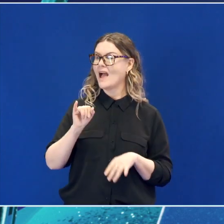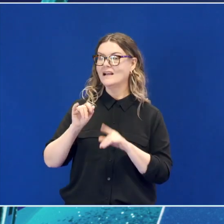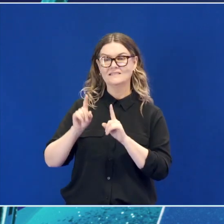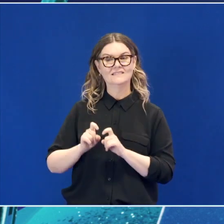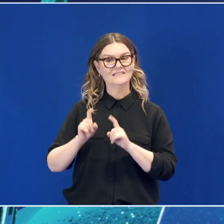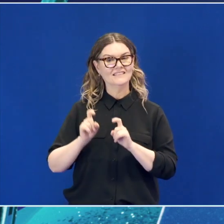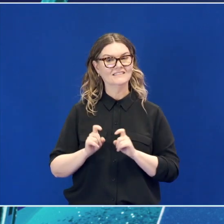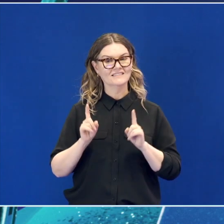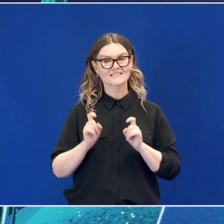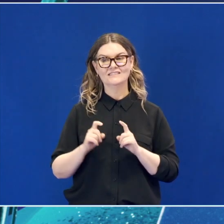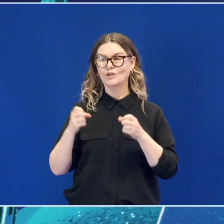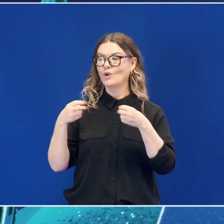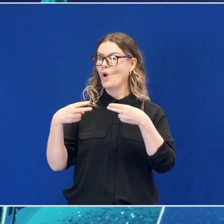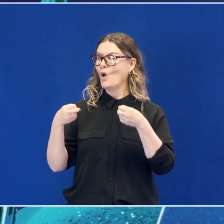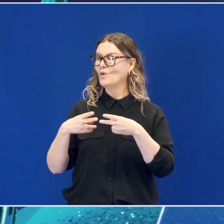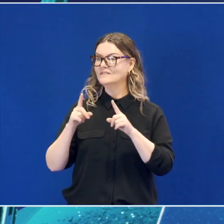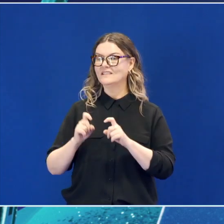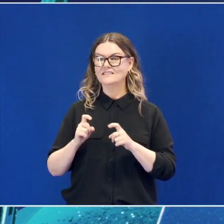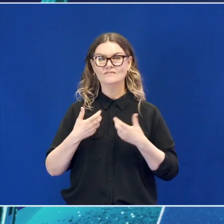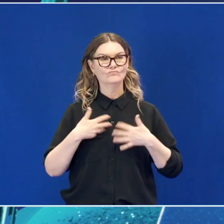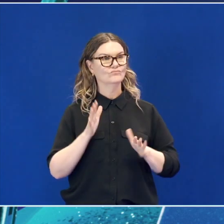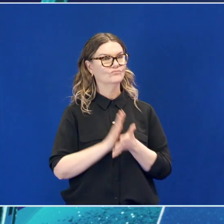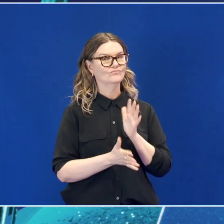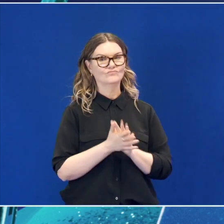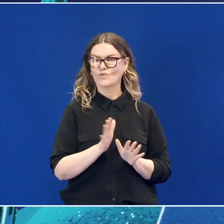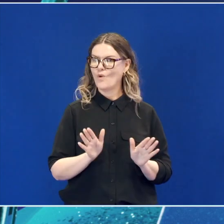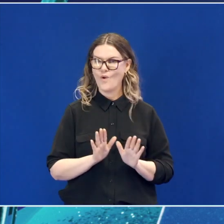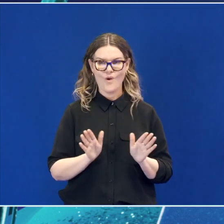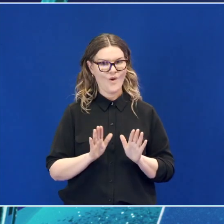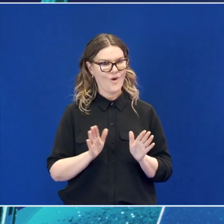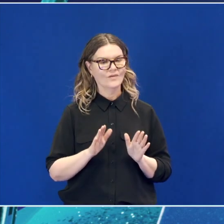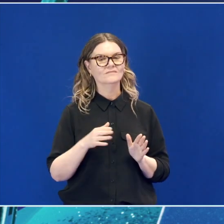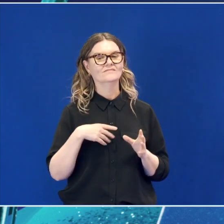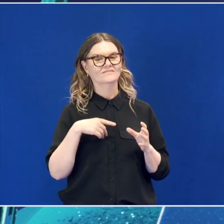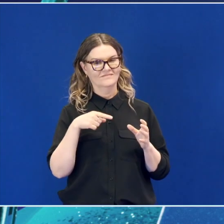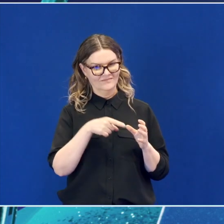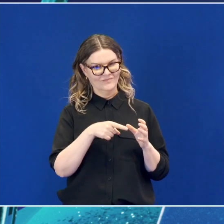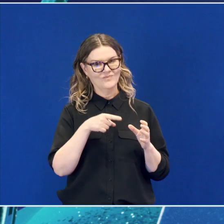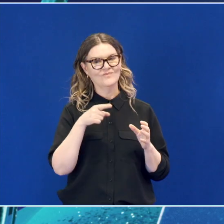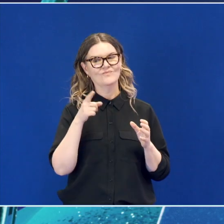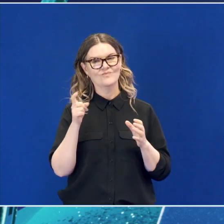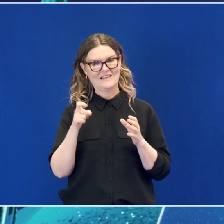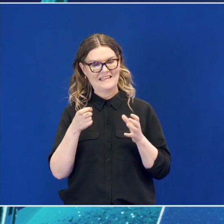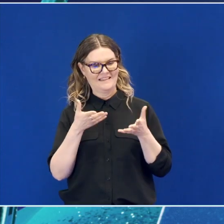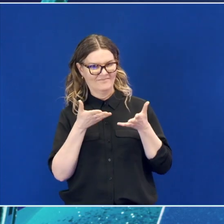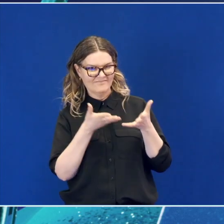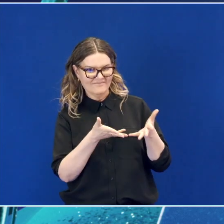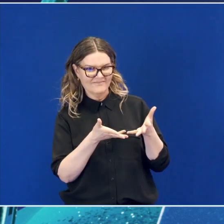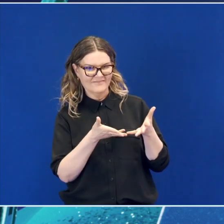actual thoughtful design, and also a good understanding of the human psychology of the developers,